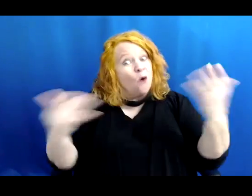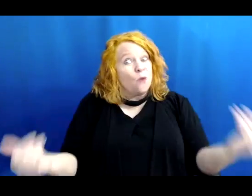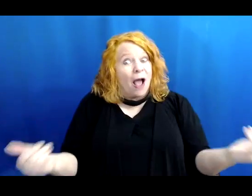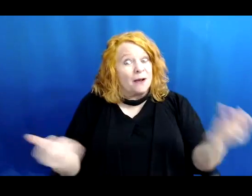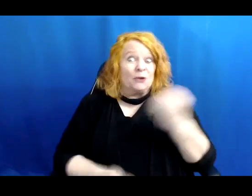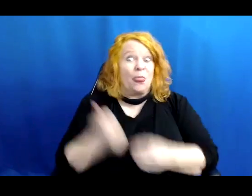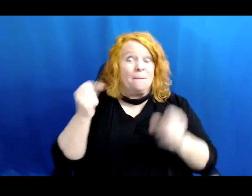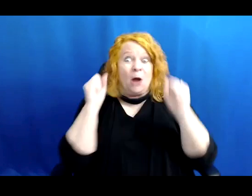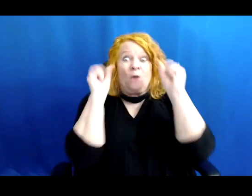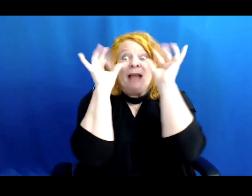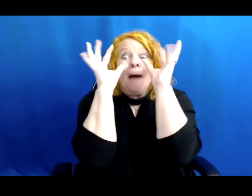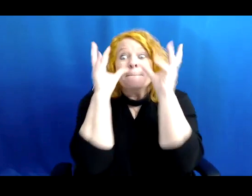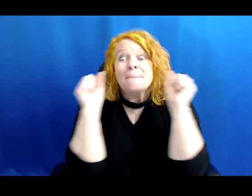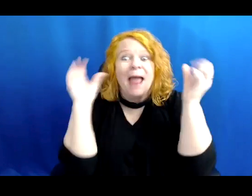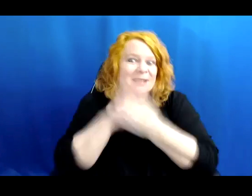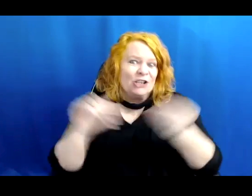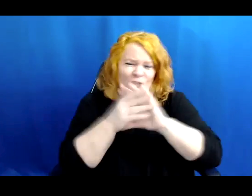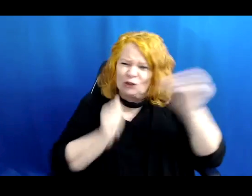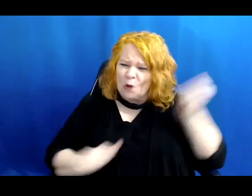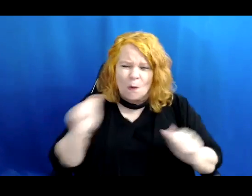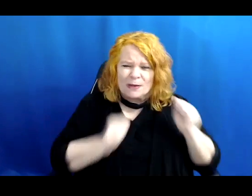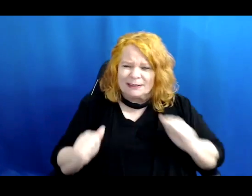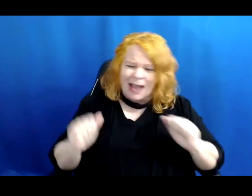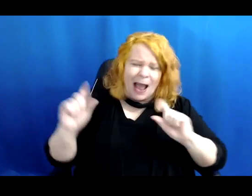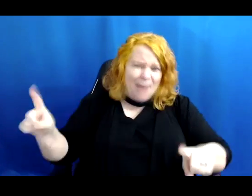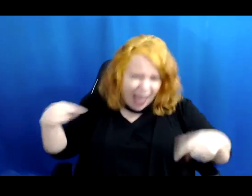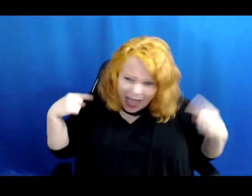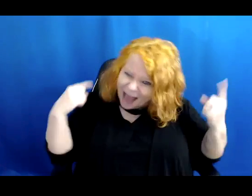storytime show ever. WOOH!